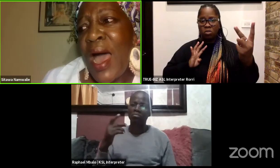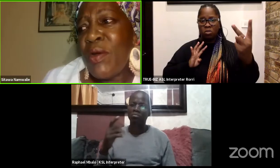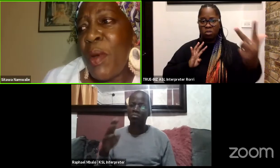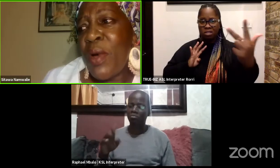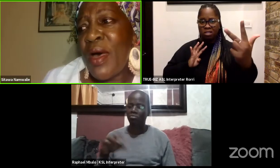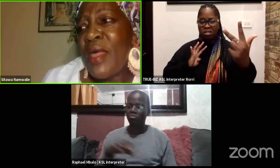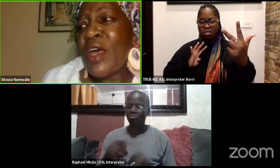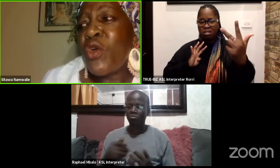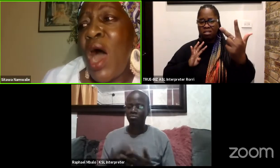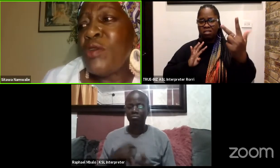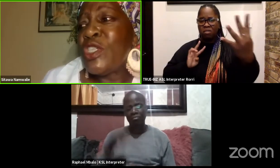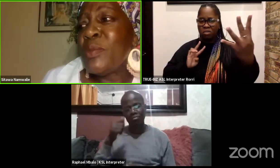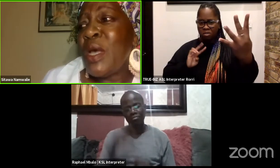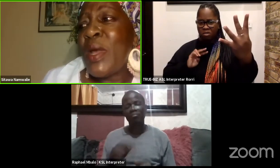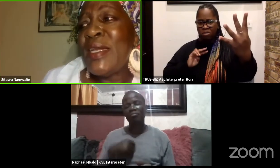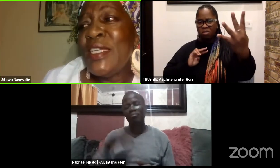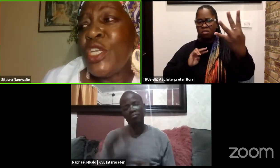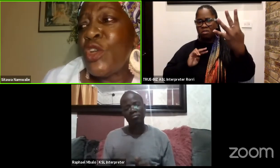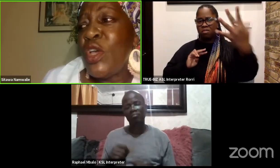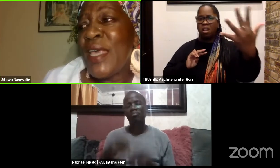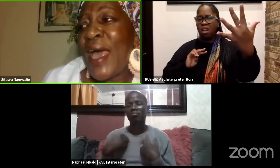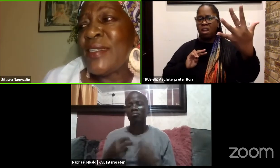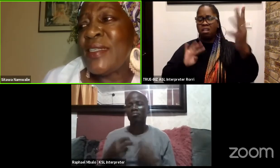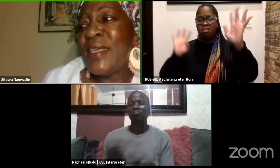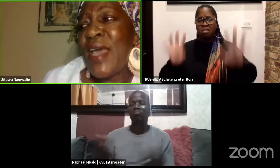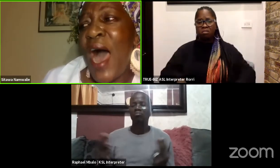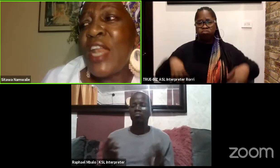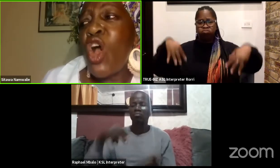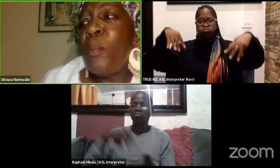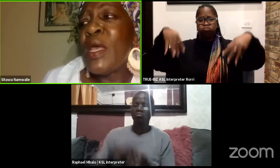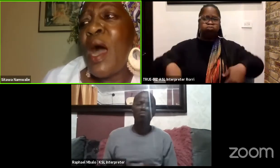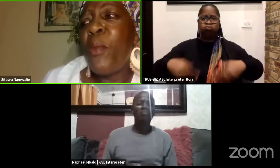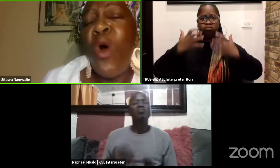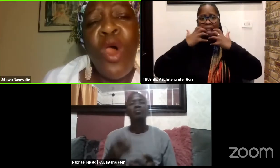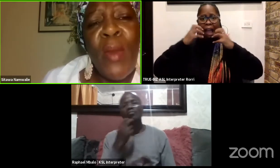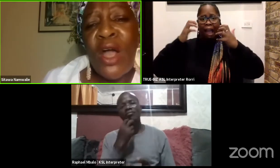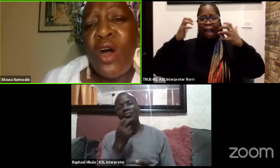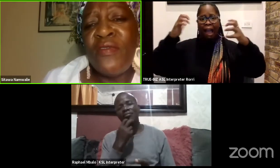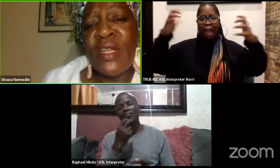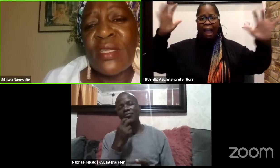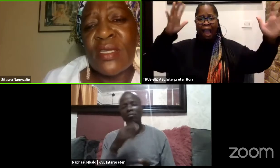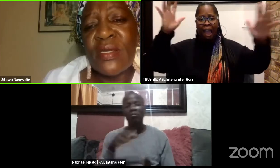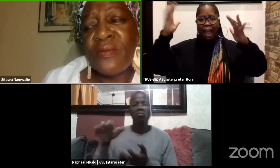I remember, the crowd jumps up unleashing noisy ecstasy and gobbling up all my confidence.